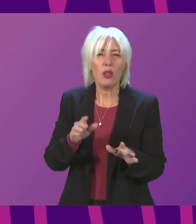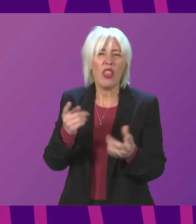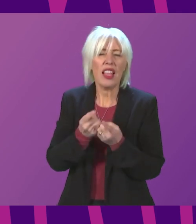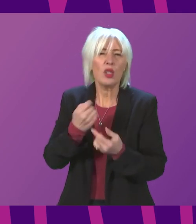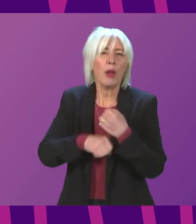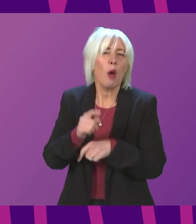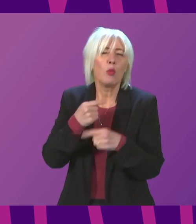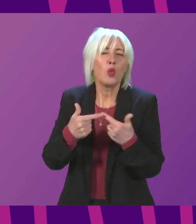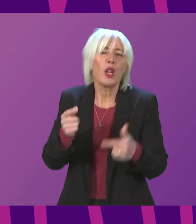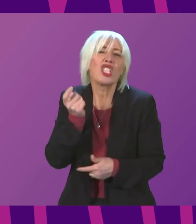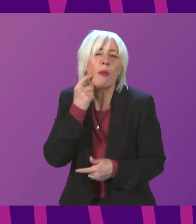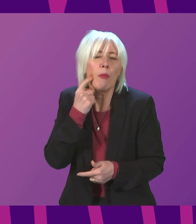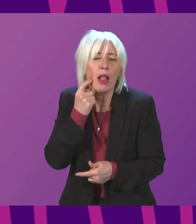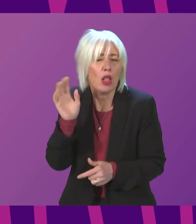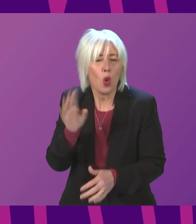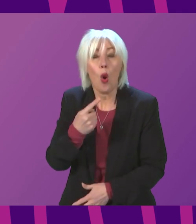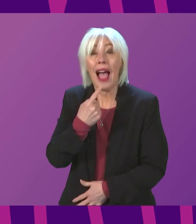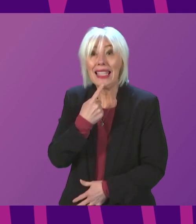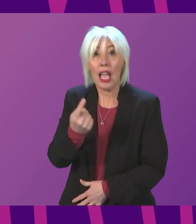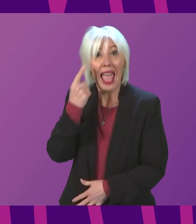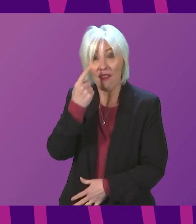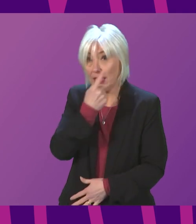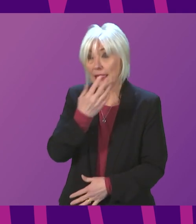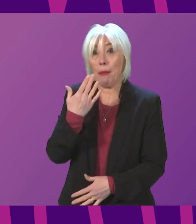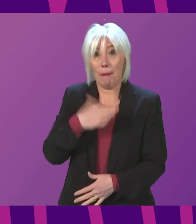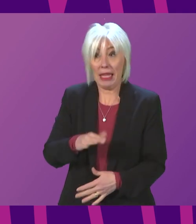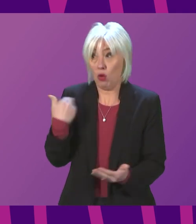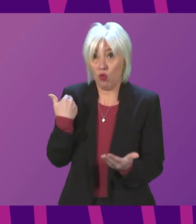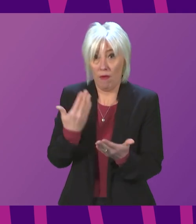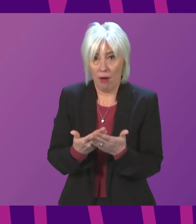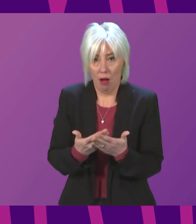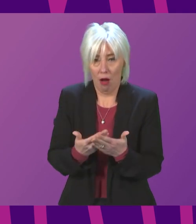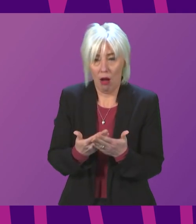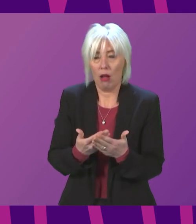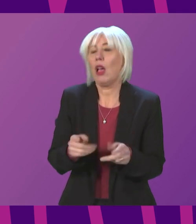As I said in my statement, all the evidence that we have so far, including evidence from